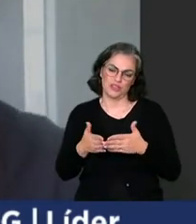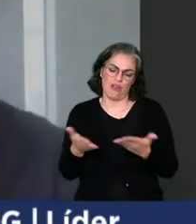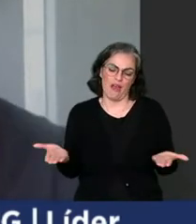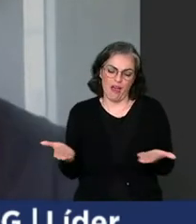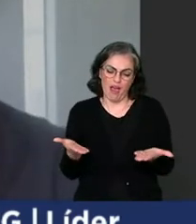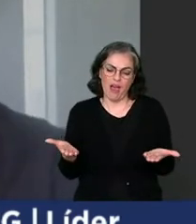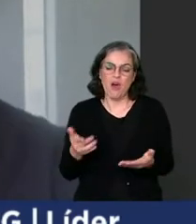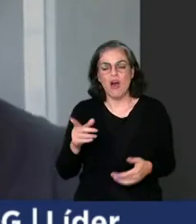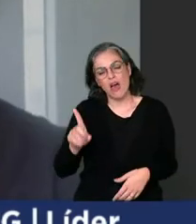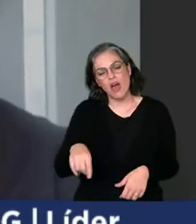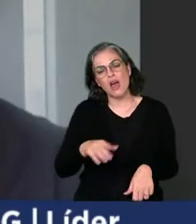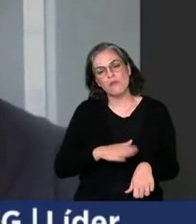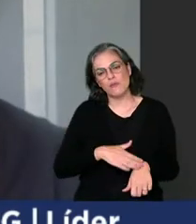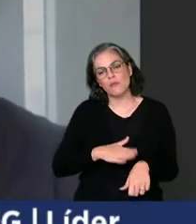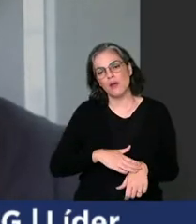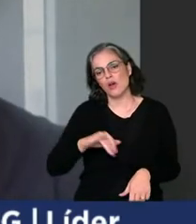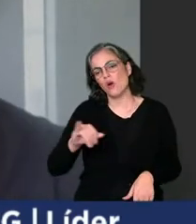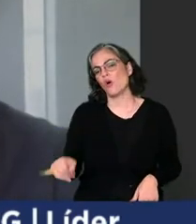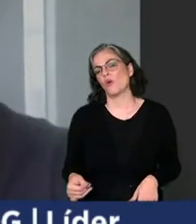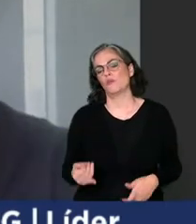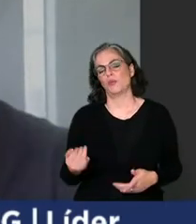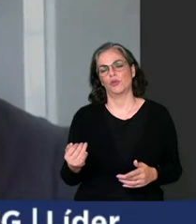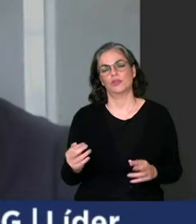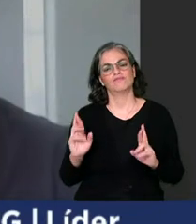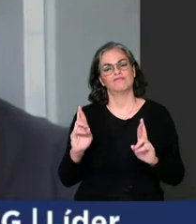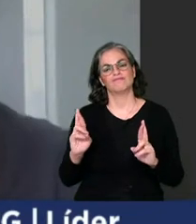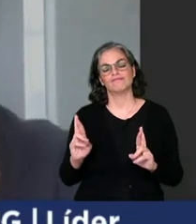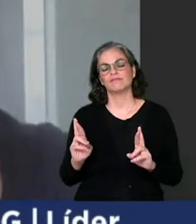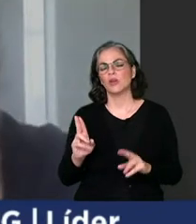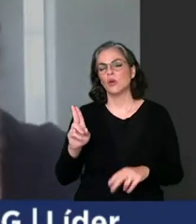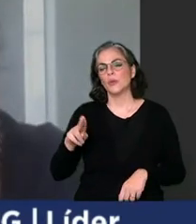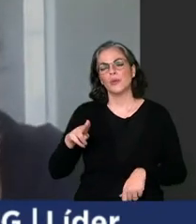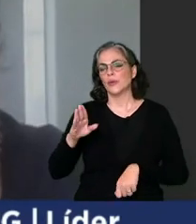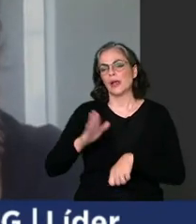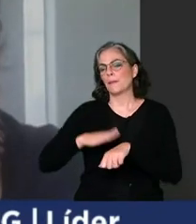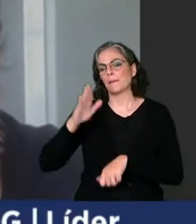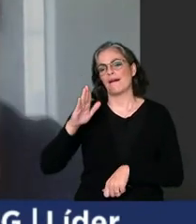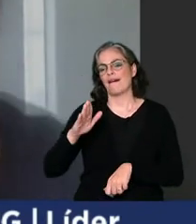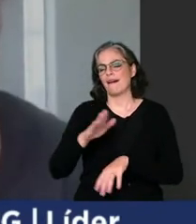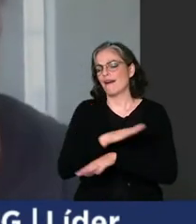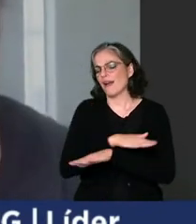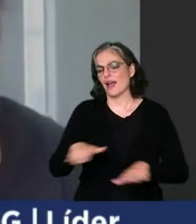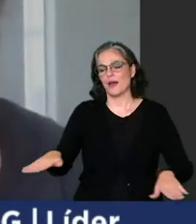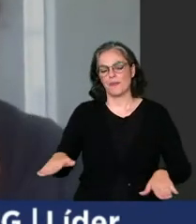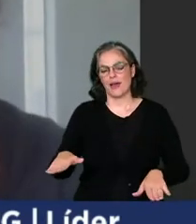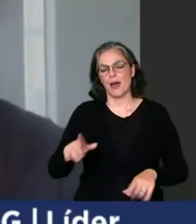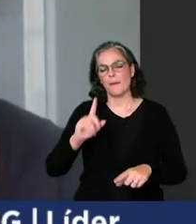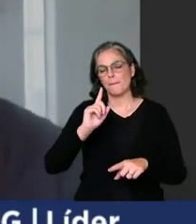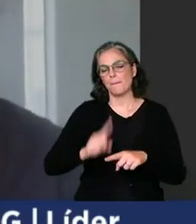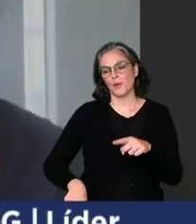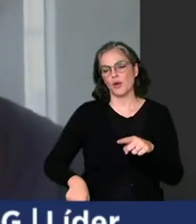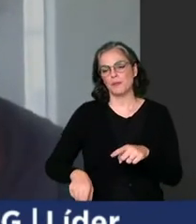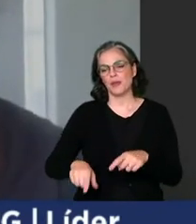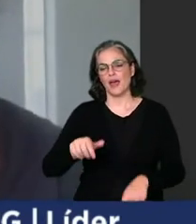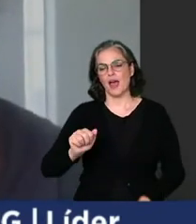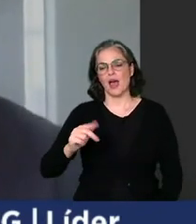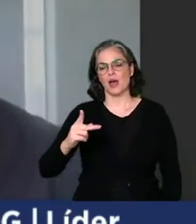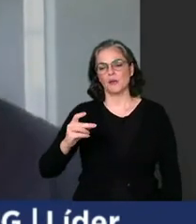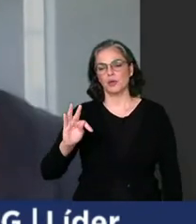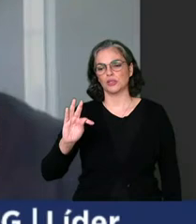FAZER UM APELO QUE É UMA OPORTUNIDADE... DE UMA VEZ POR TODAS PROIBIRMOS AS APOSTAS